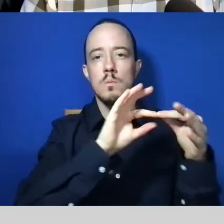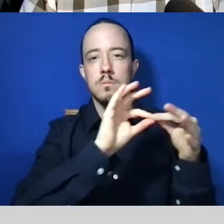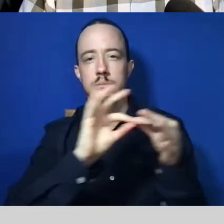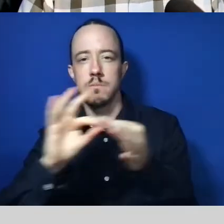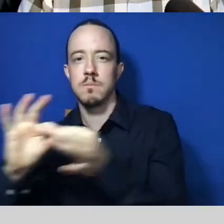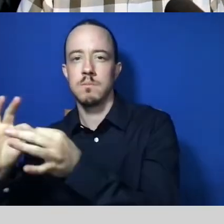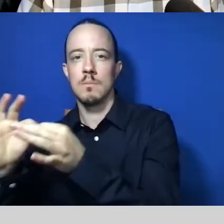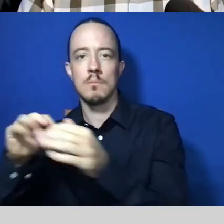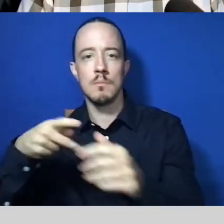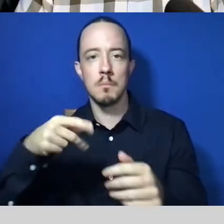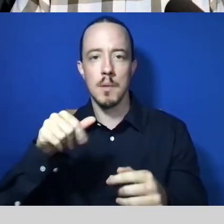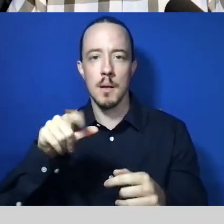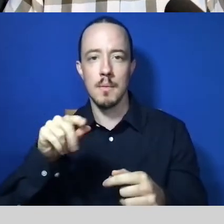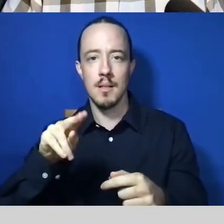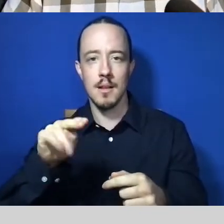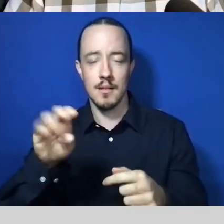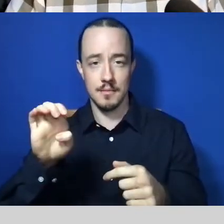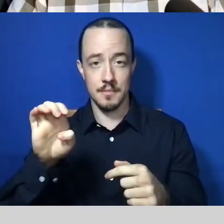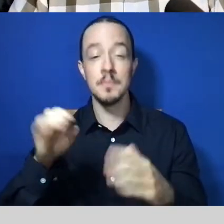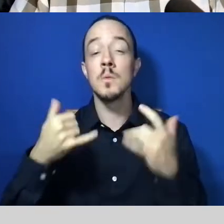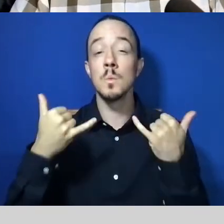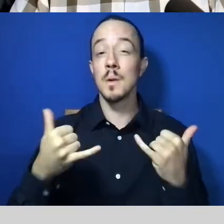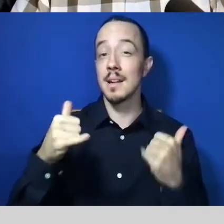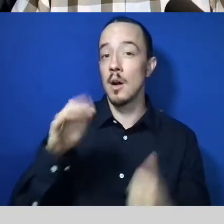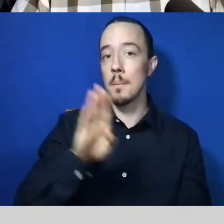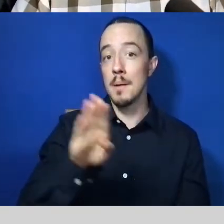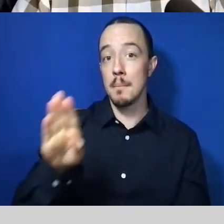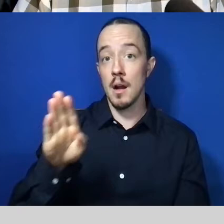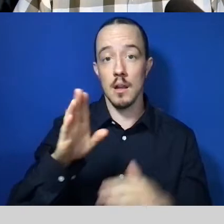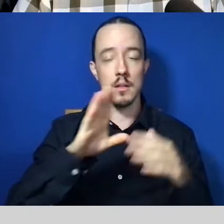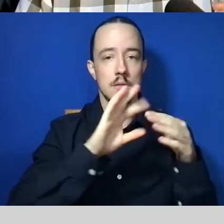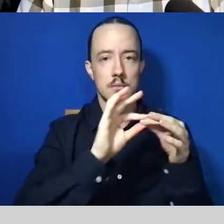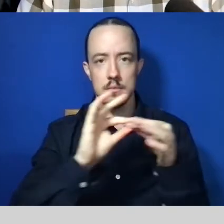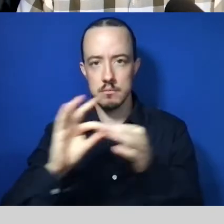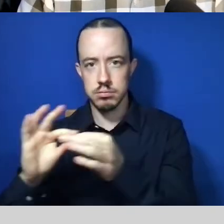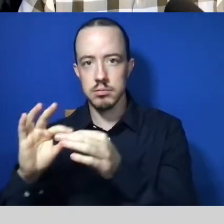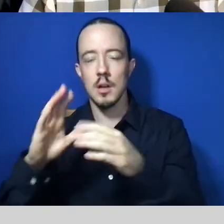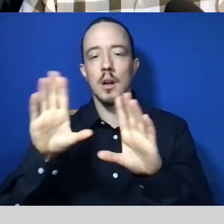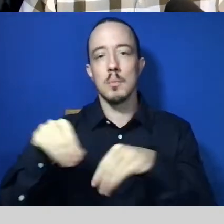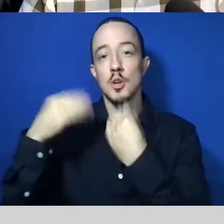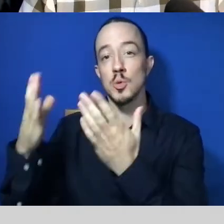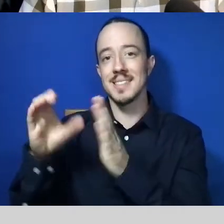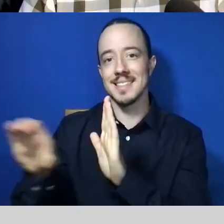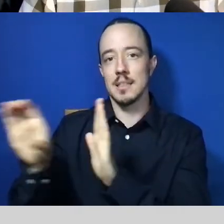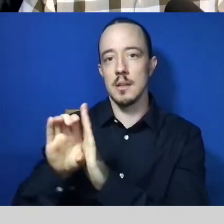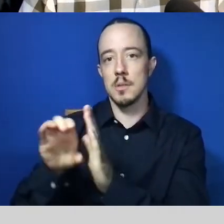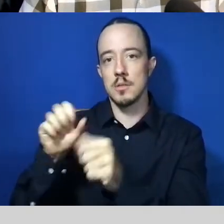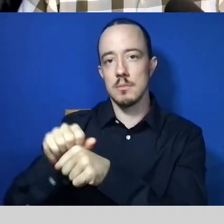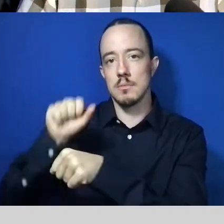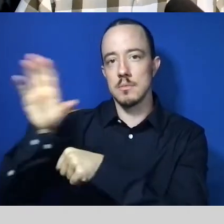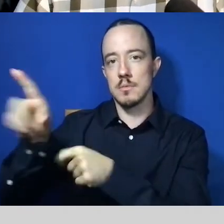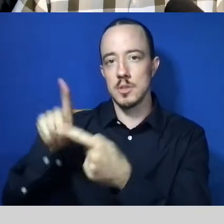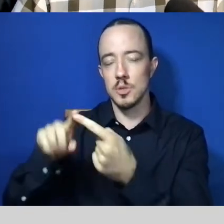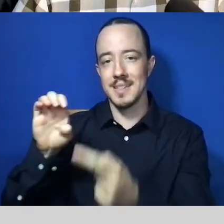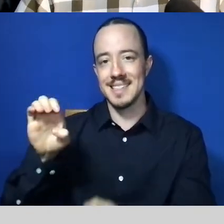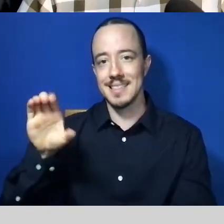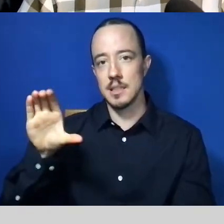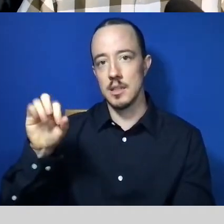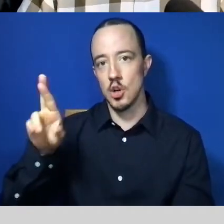produces the image. And that image gets shipped into ECR. So ECR is our elastic container registry